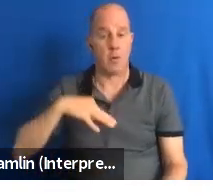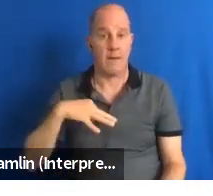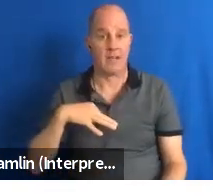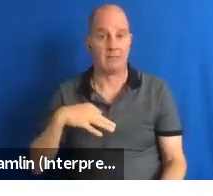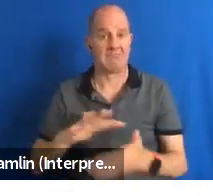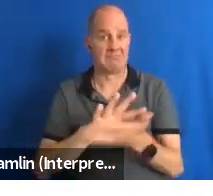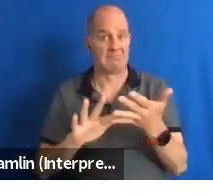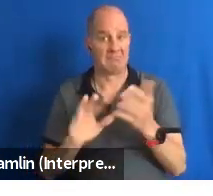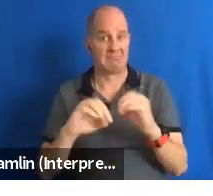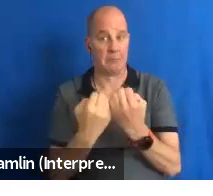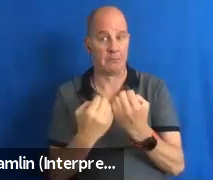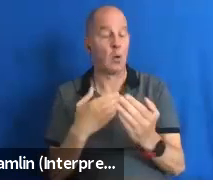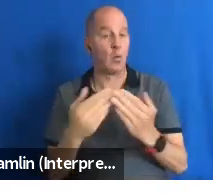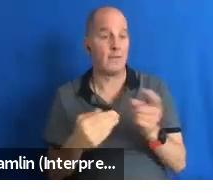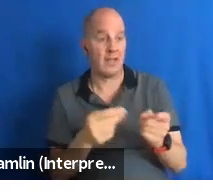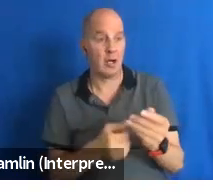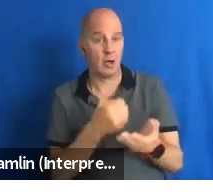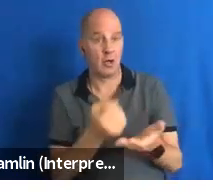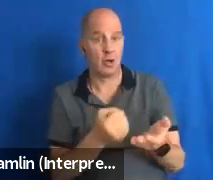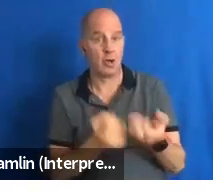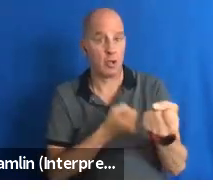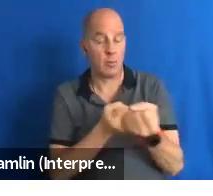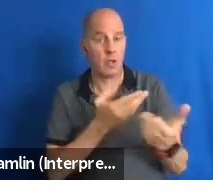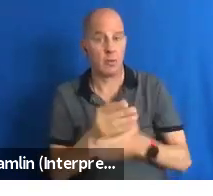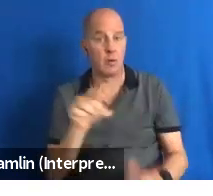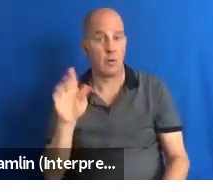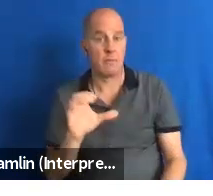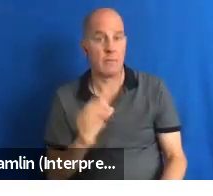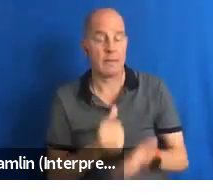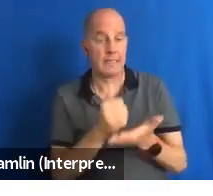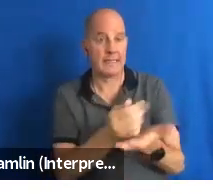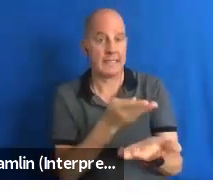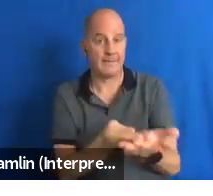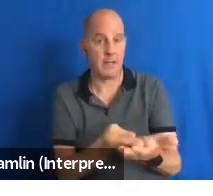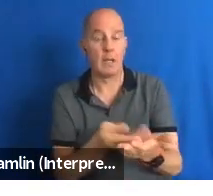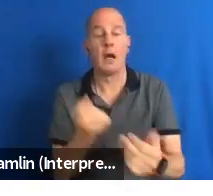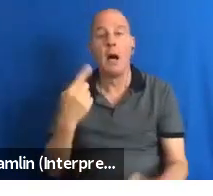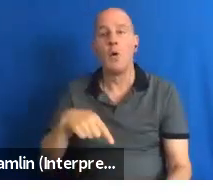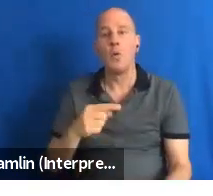they're supporting through public assistance funds, but we do offer technical assistance